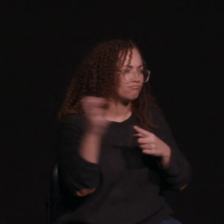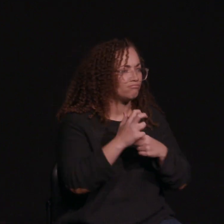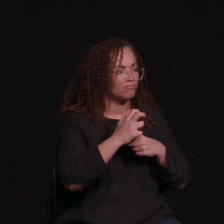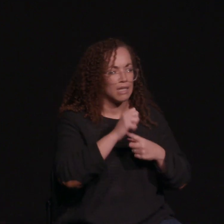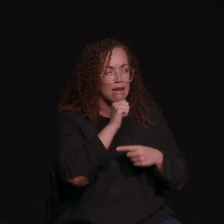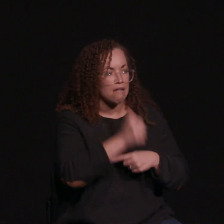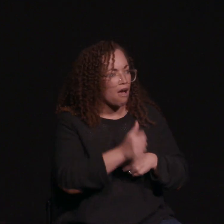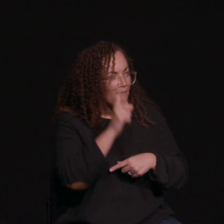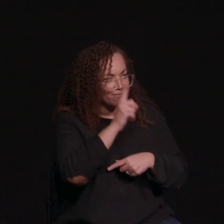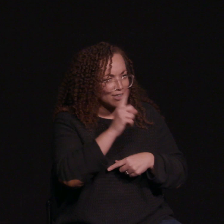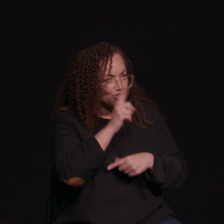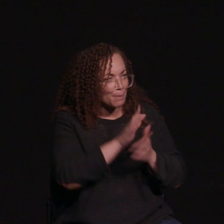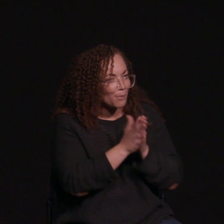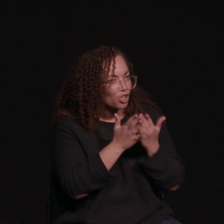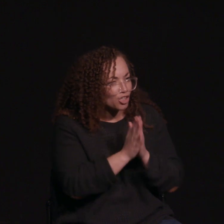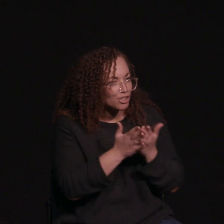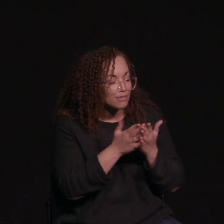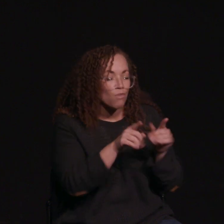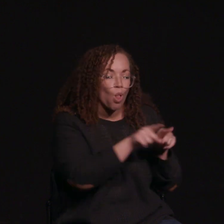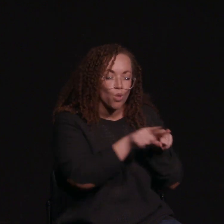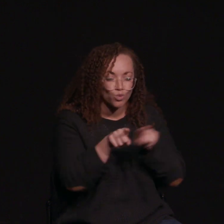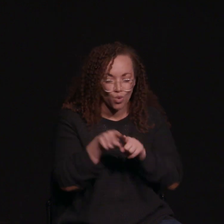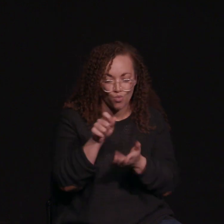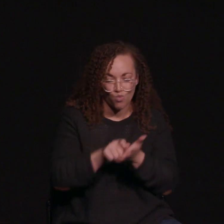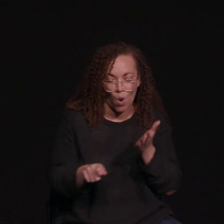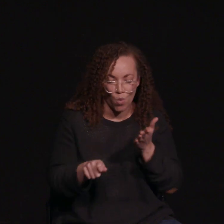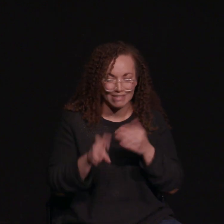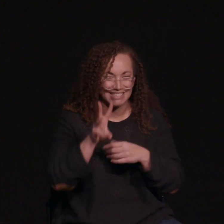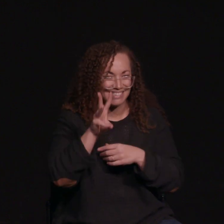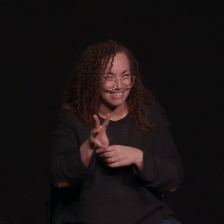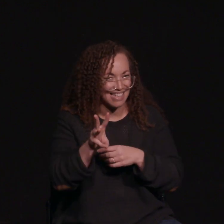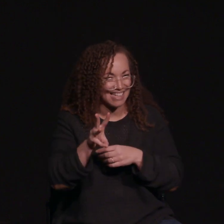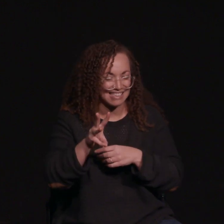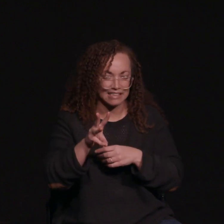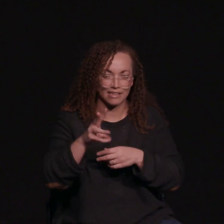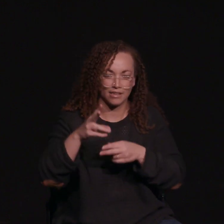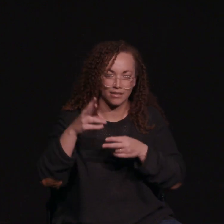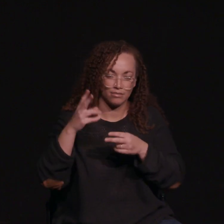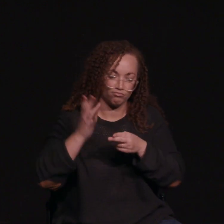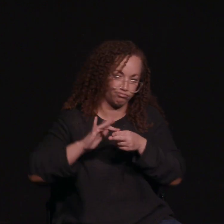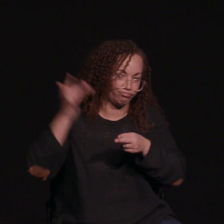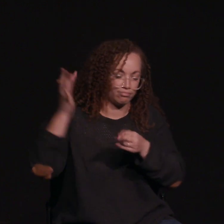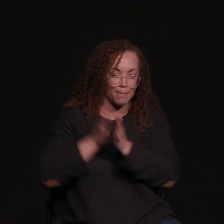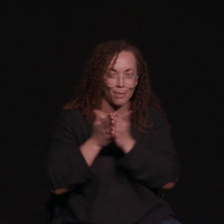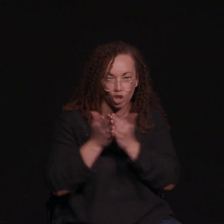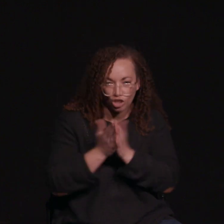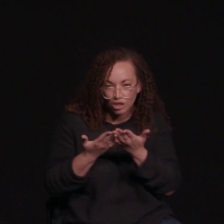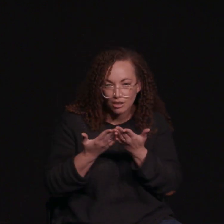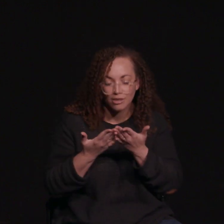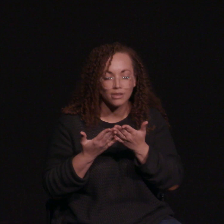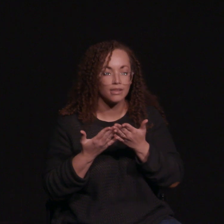He is also the author of six critically acclaimed books and he has won a James Beard Award, an NAACP Award,